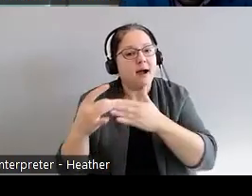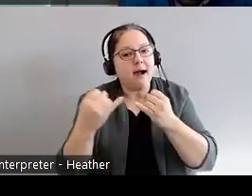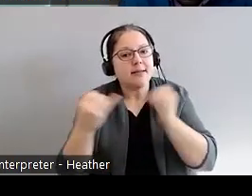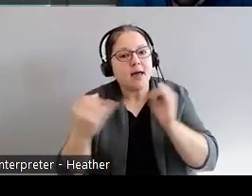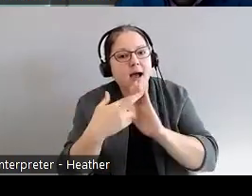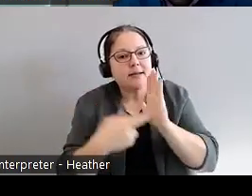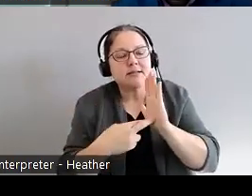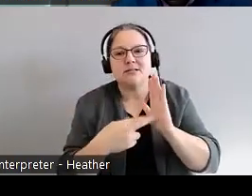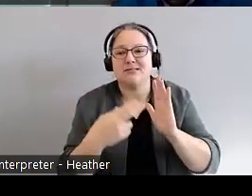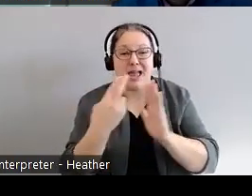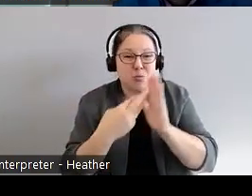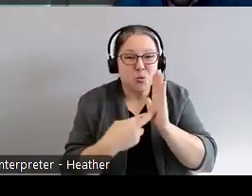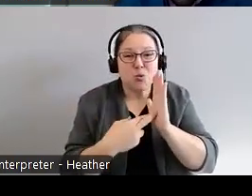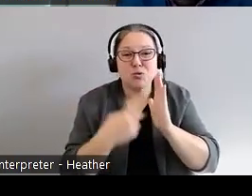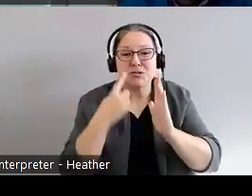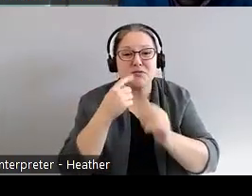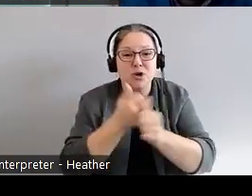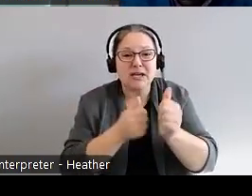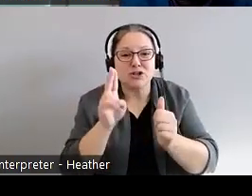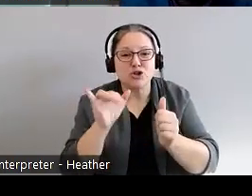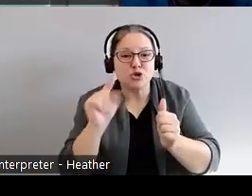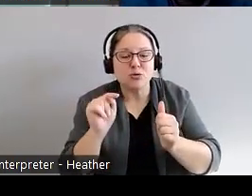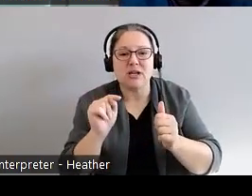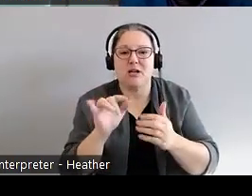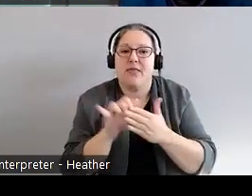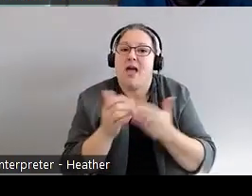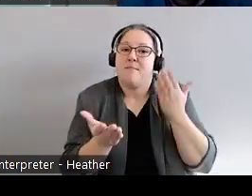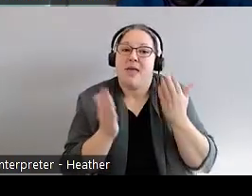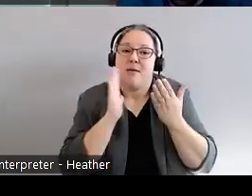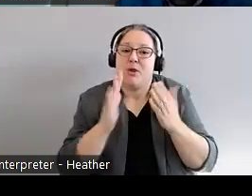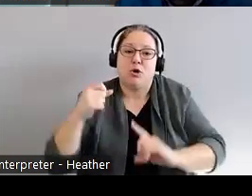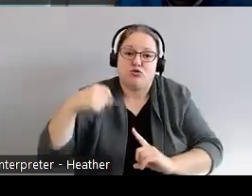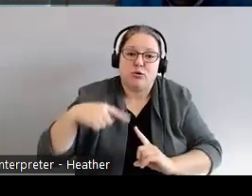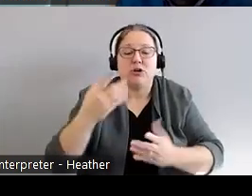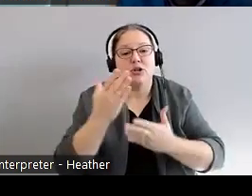unit that may be potentially um provocative for certain patients. Uh we provide some feedback on